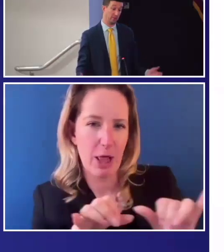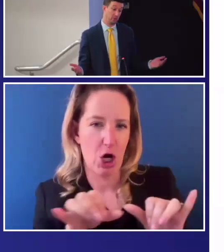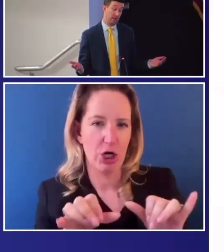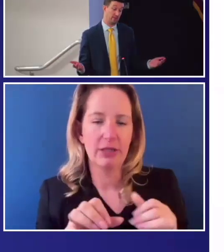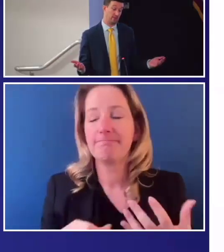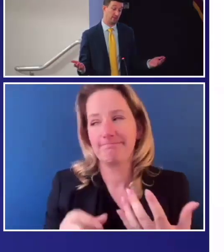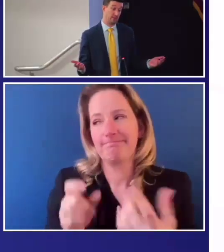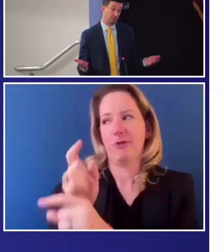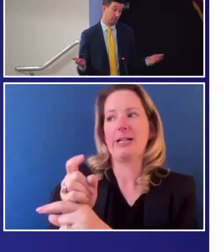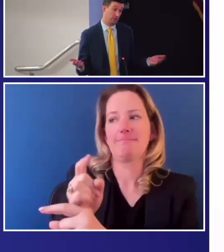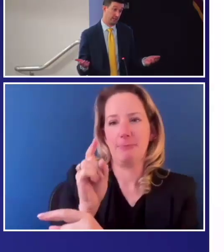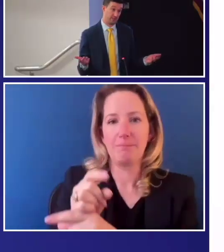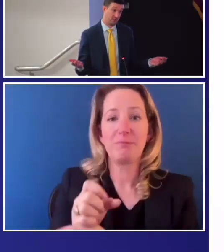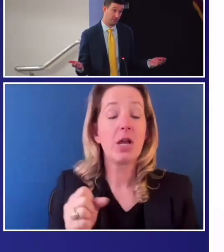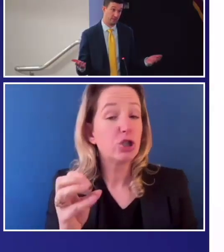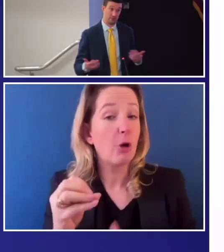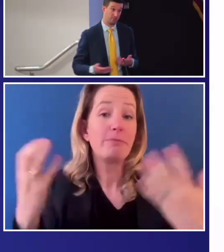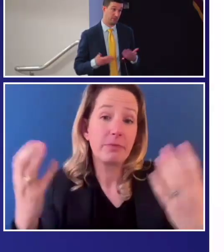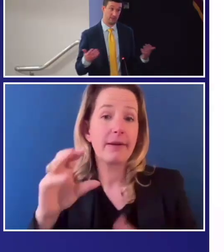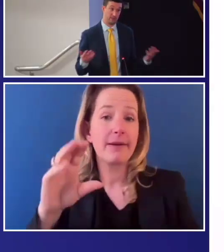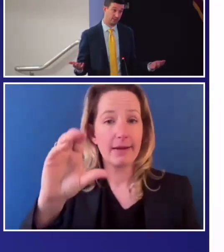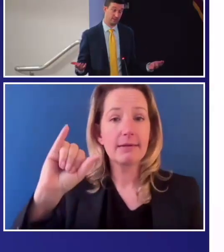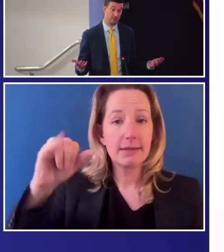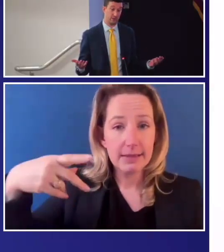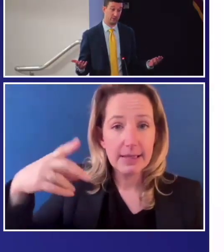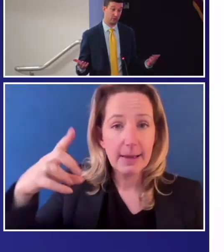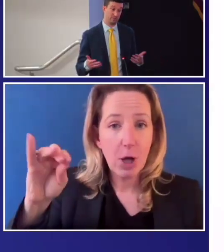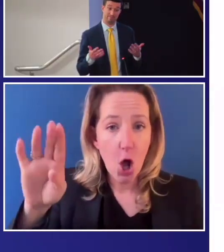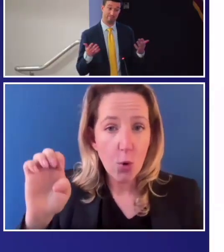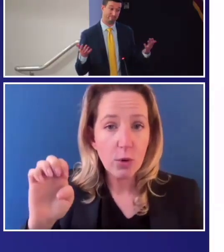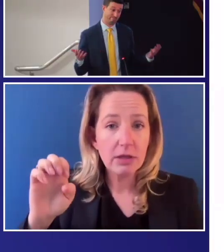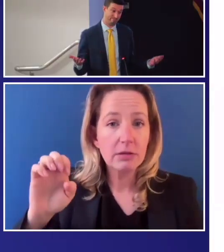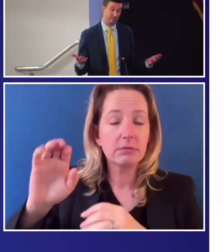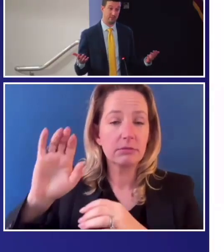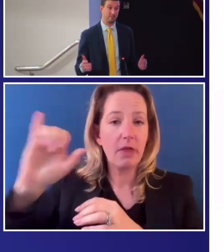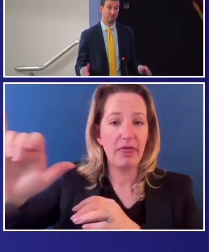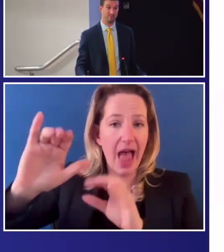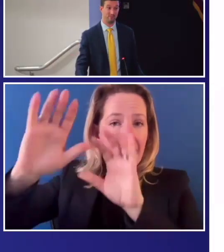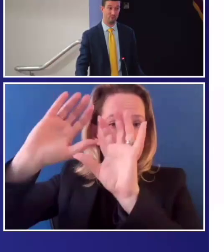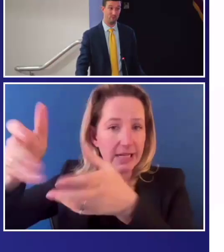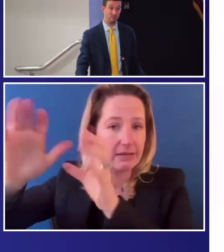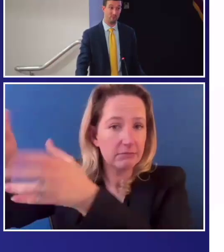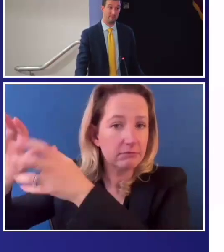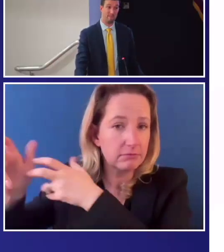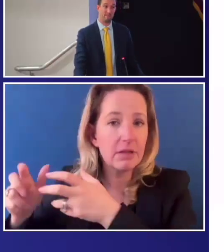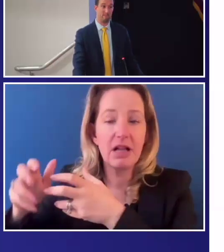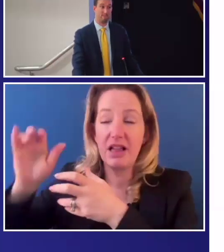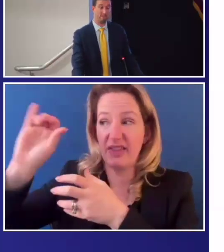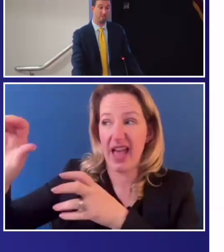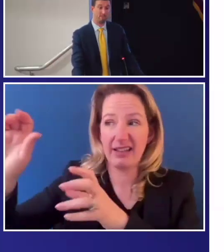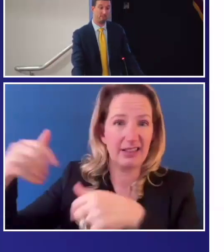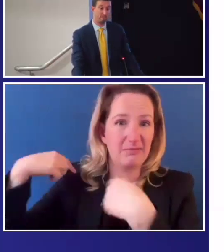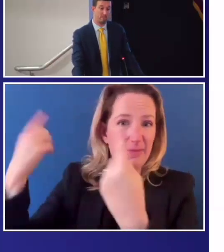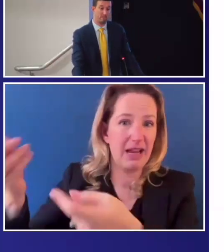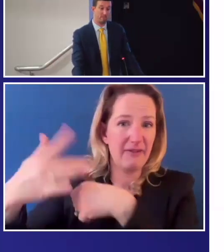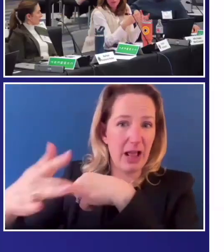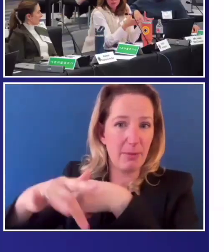best we have is the CIP code taxonomy. It's been in existence forever. Just good future -- will this data be publicly available so that the field could